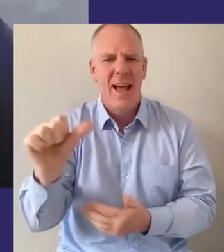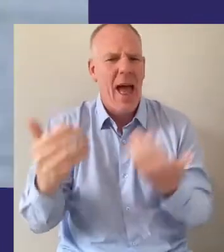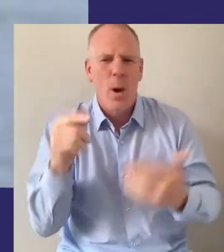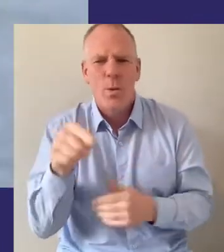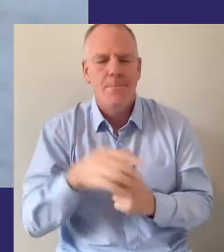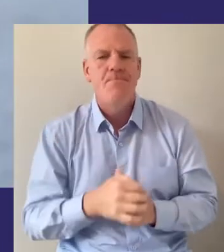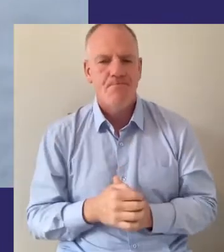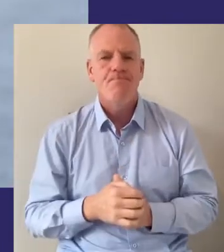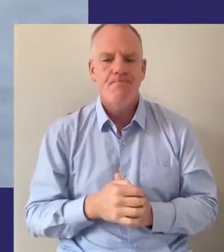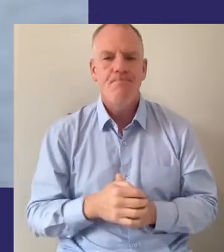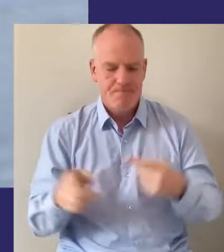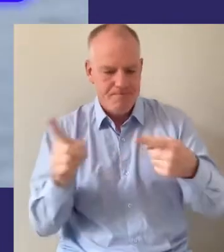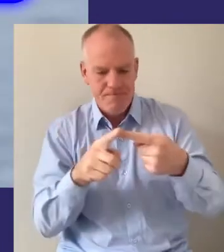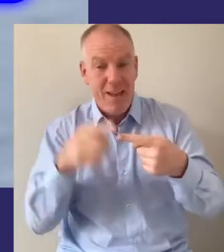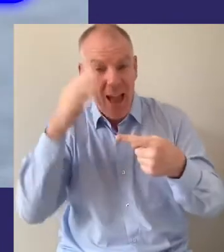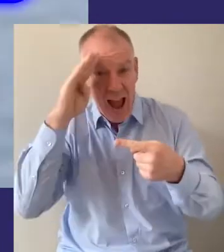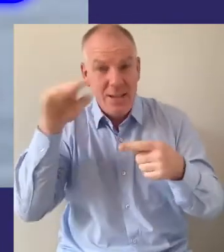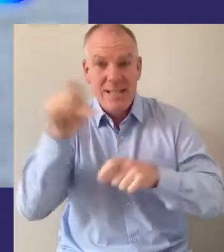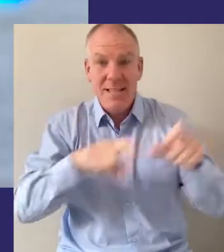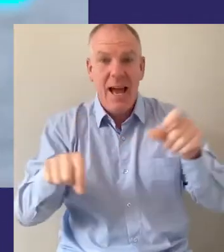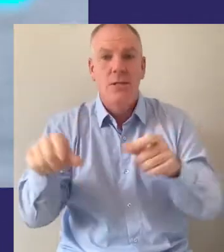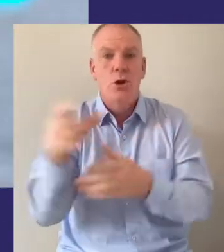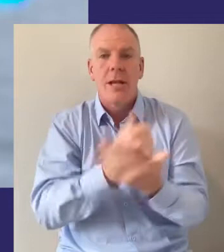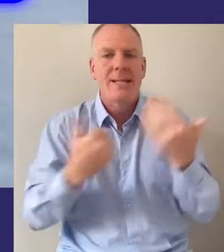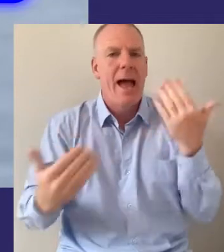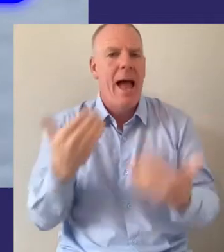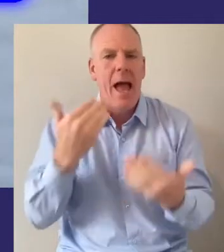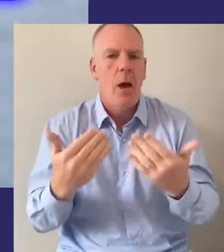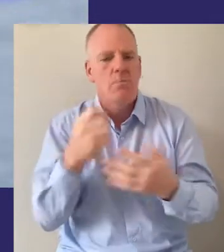Sure. No problem. In Ireland, scientists collect data from the ocean in a number of